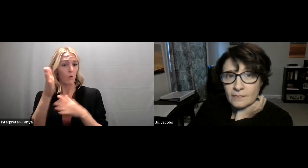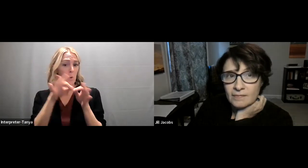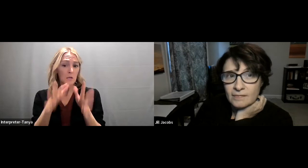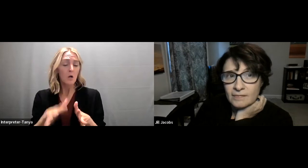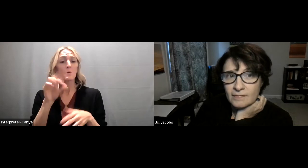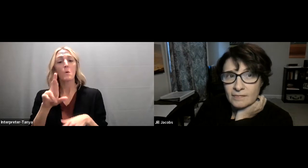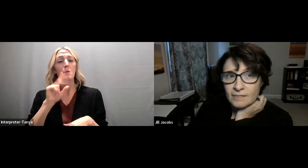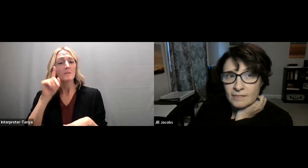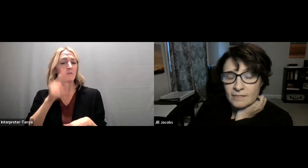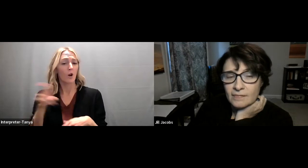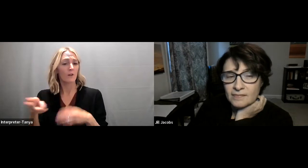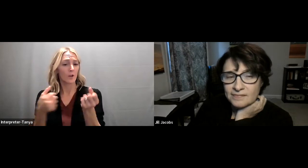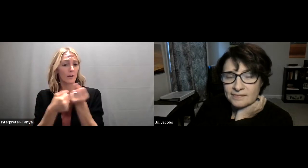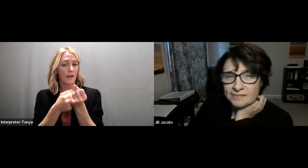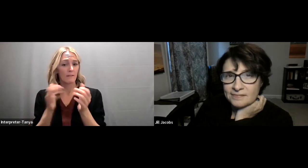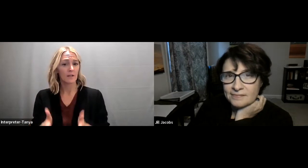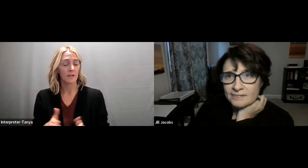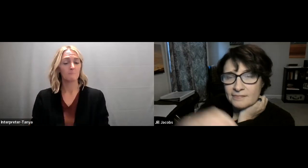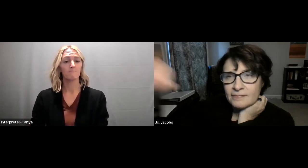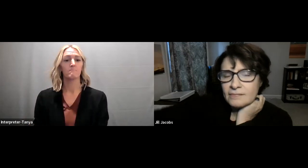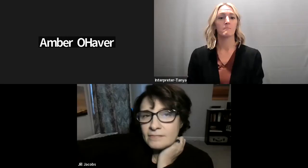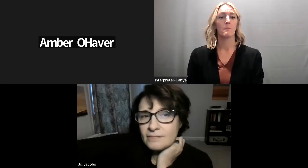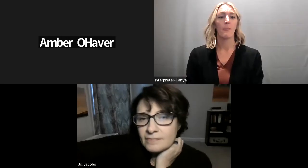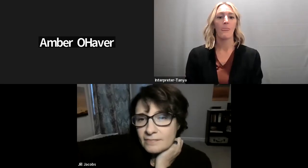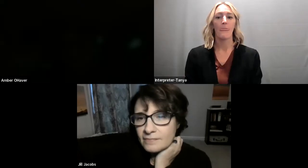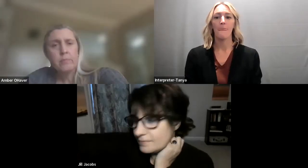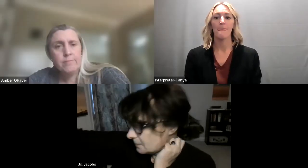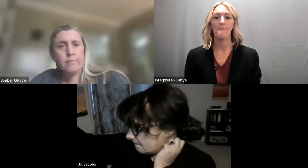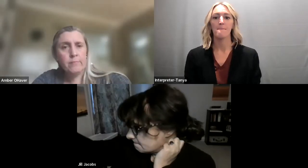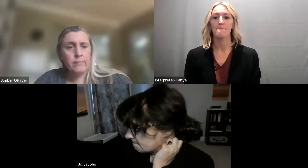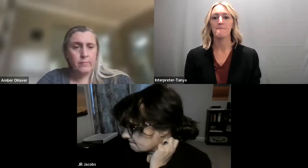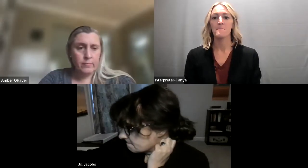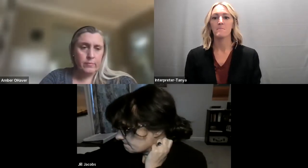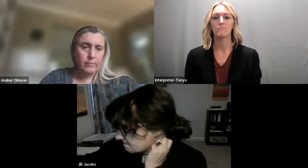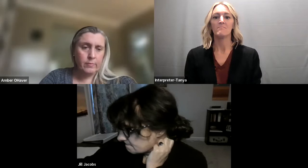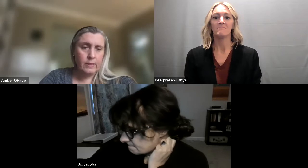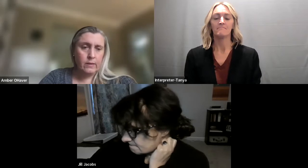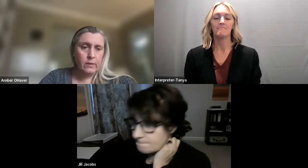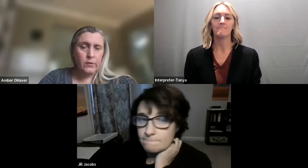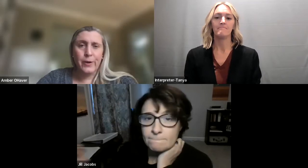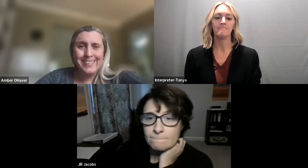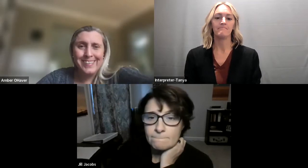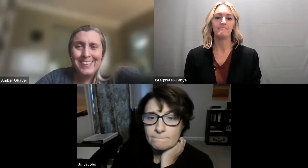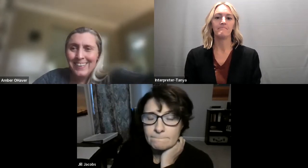who deaf or hard of hearing? Hi.